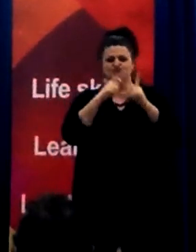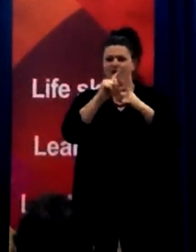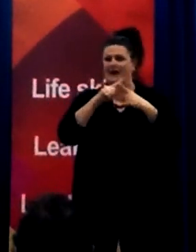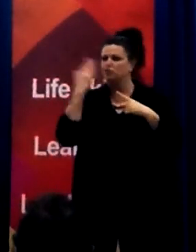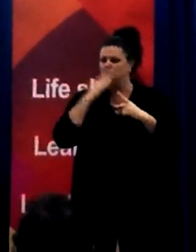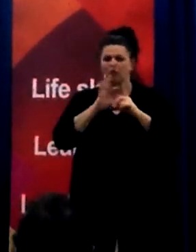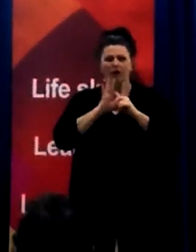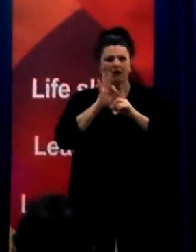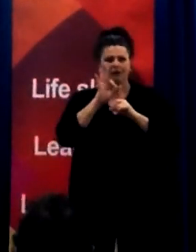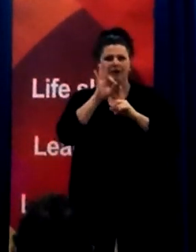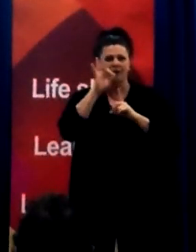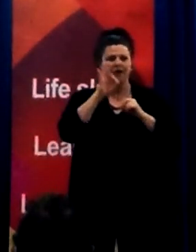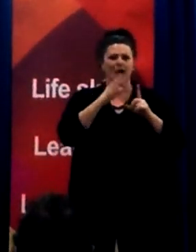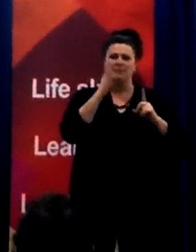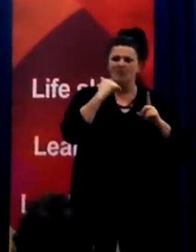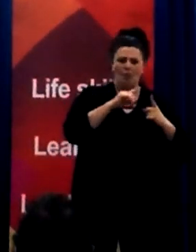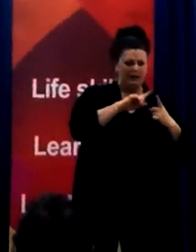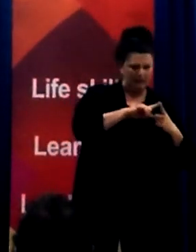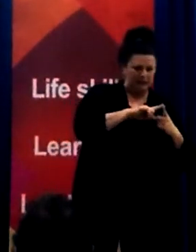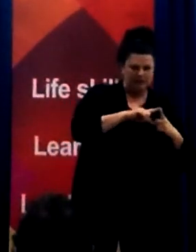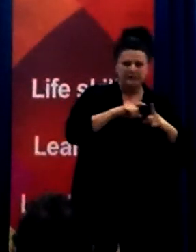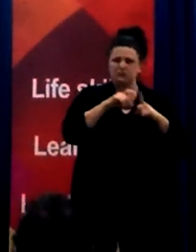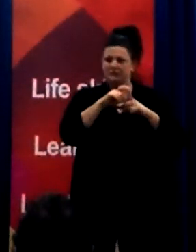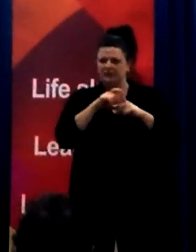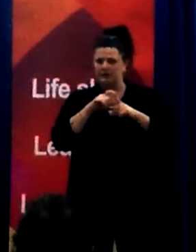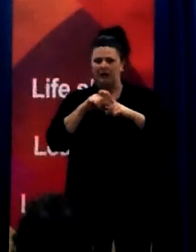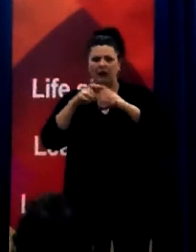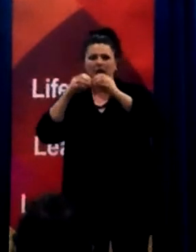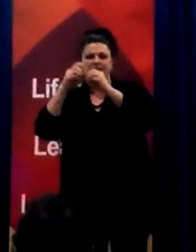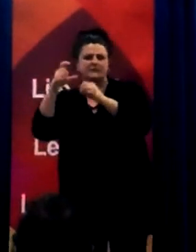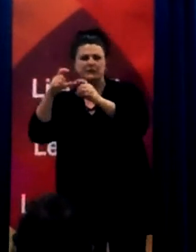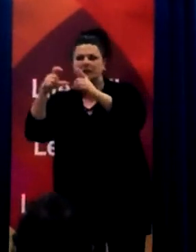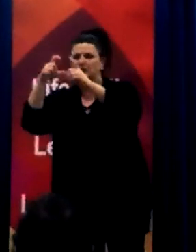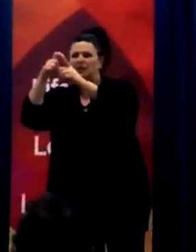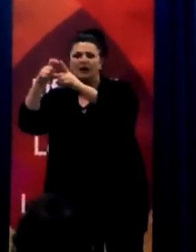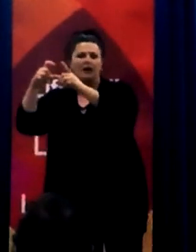semester, and some from Ds to Bs, and even Bs to As.